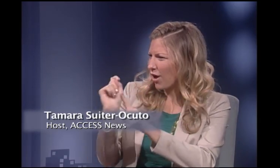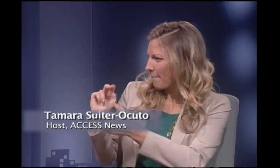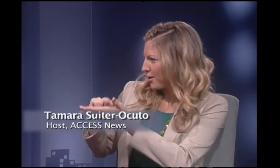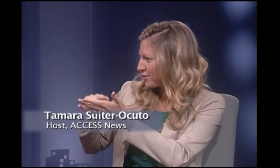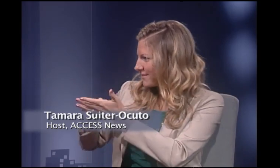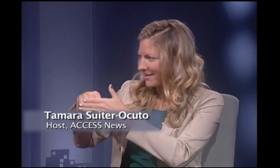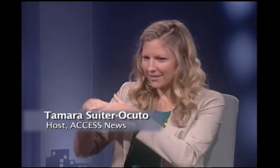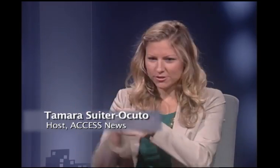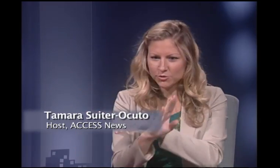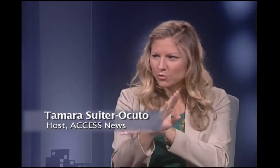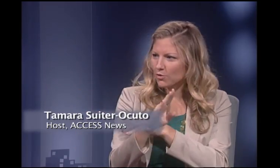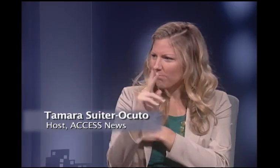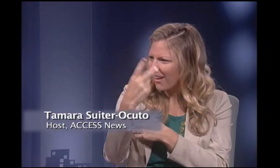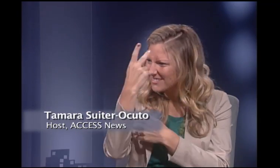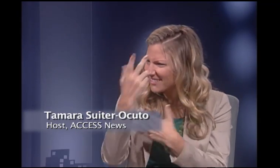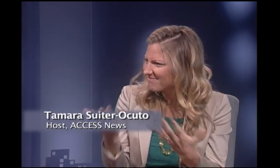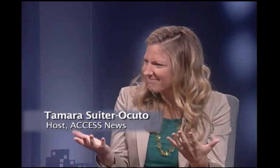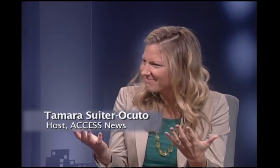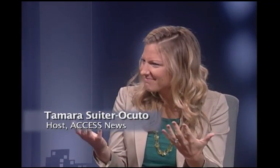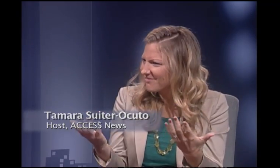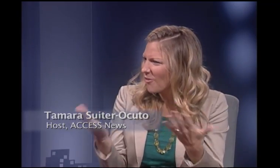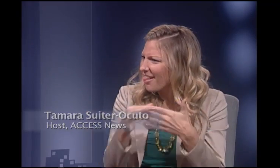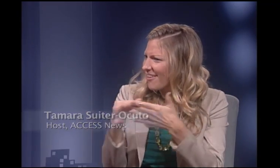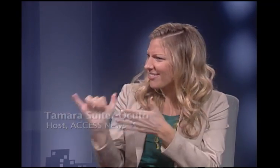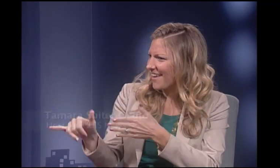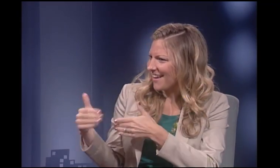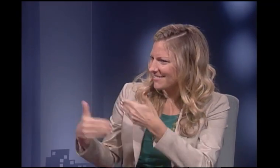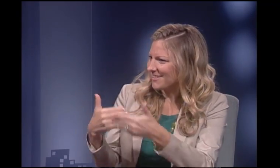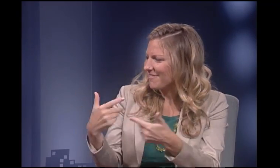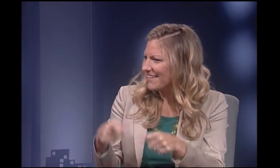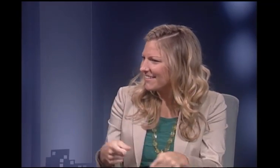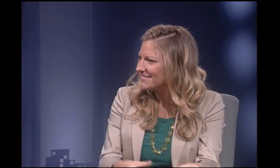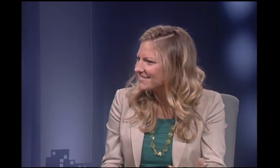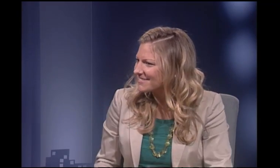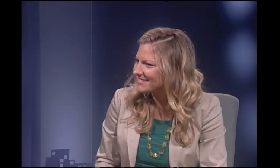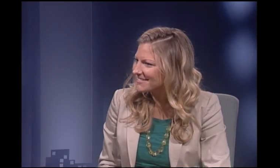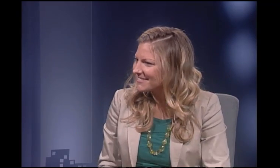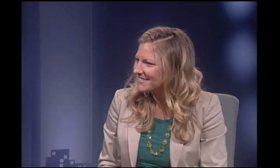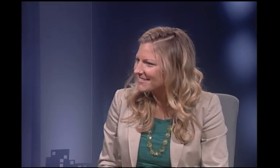in the legislature since 2006, how did you move from nursing into politics, what led you to those events?